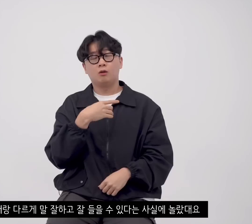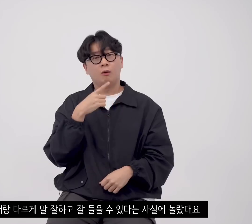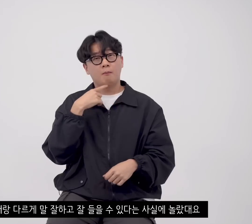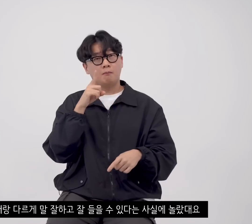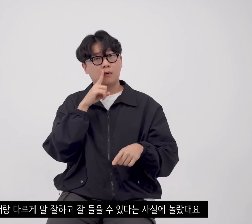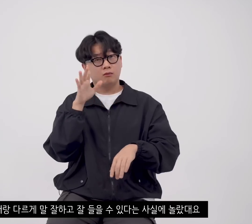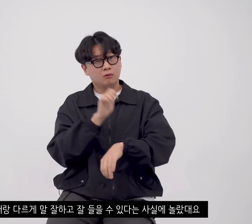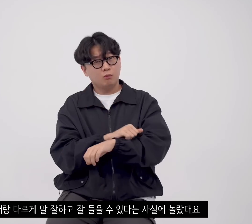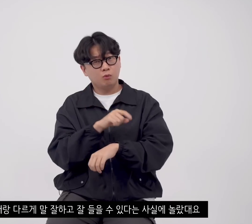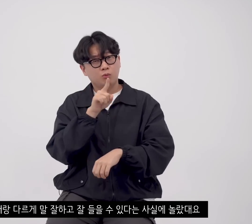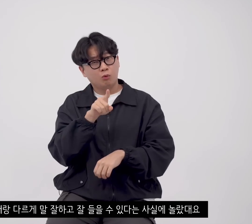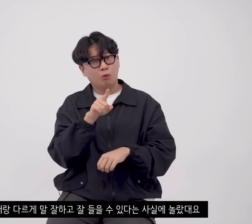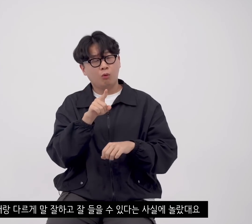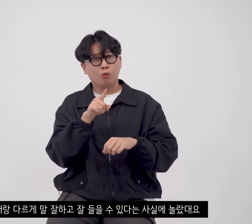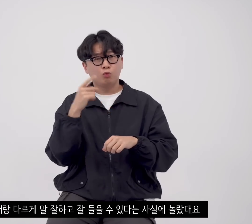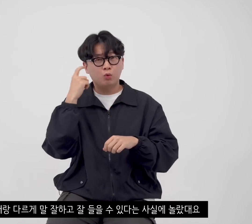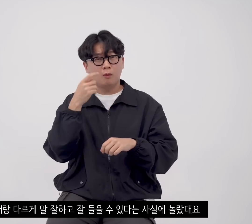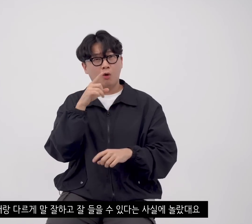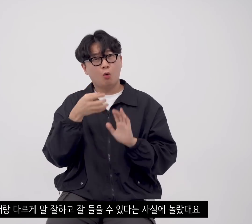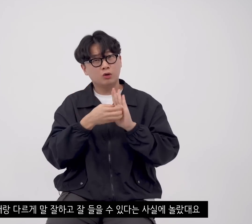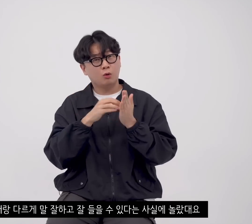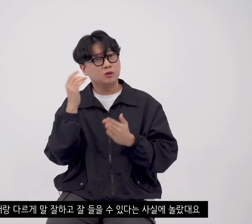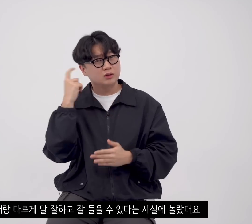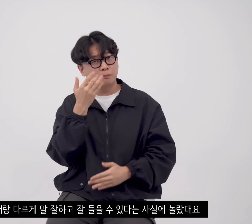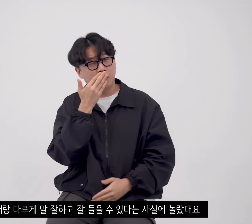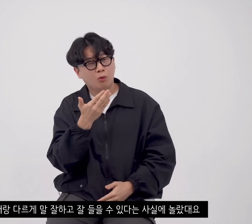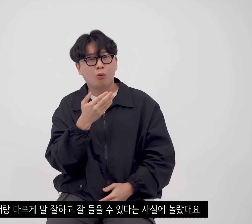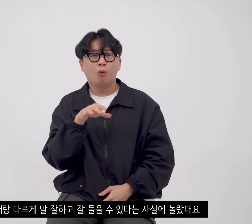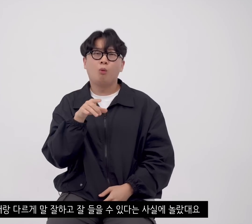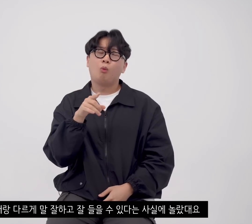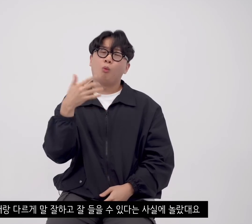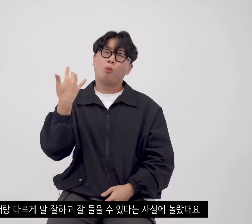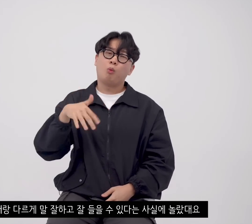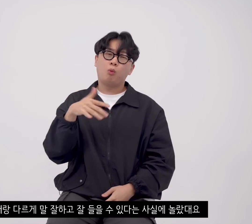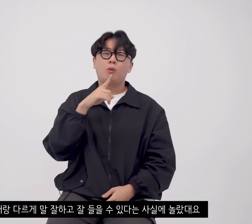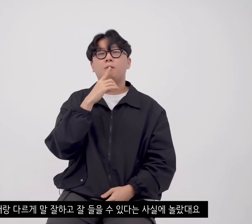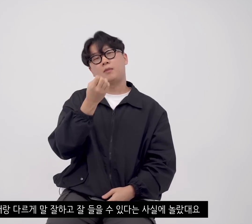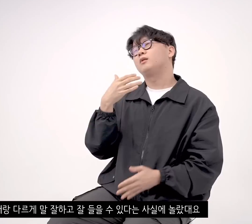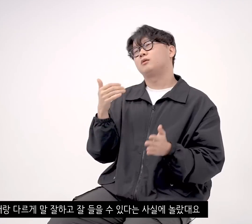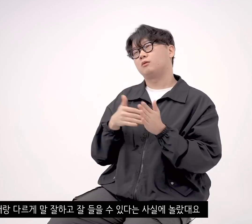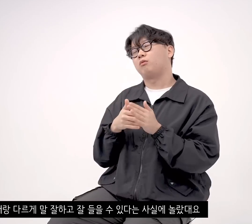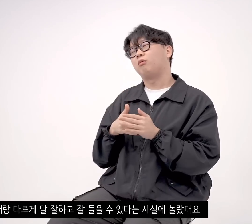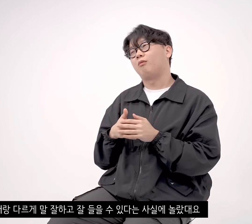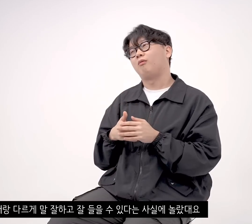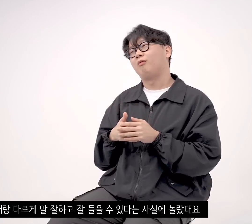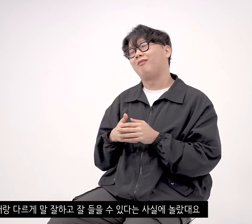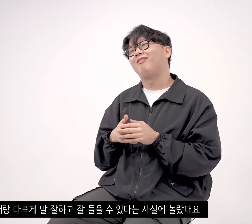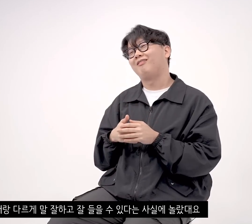He said he was surprised by the fact that i could speak and listen better than before.